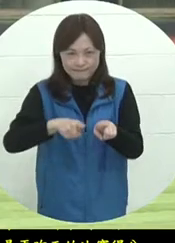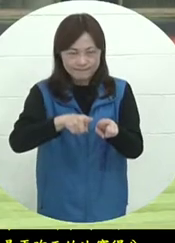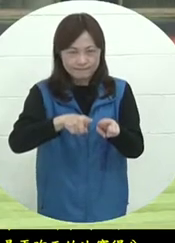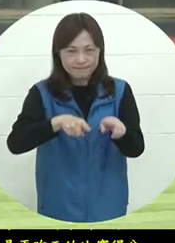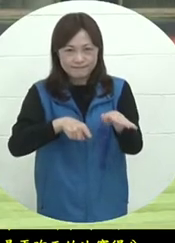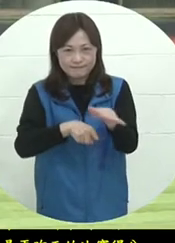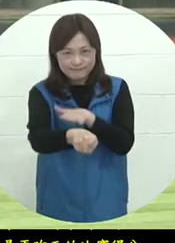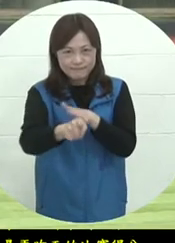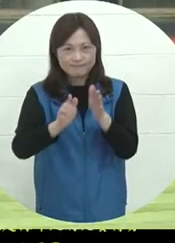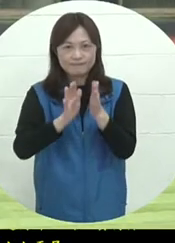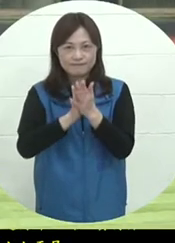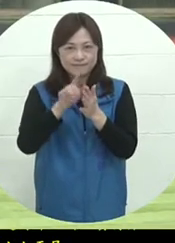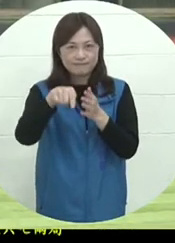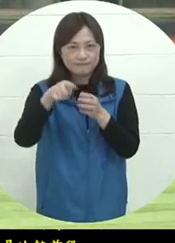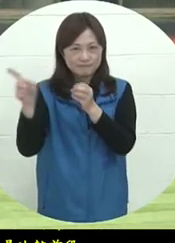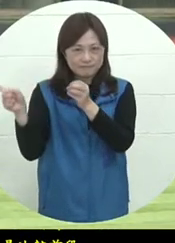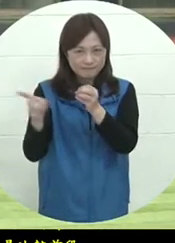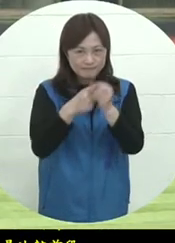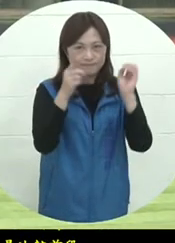performance was relatively early.